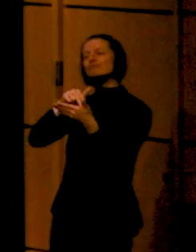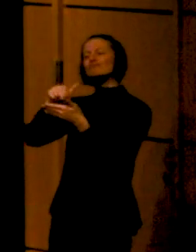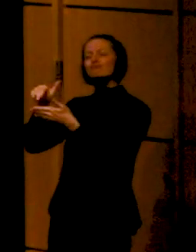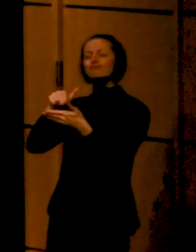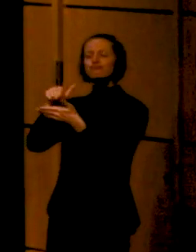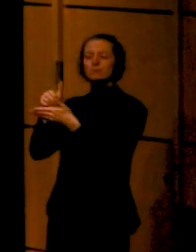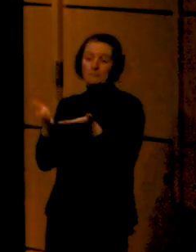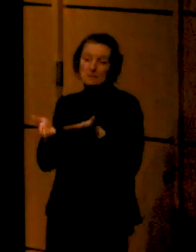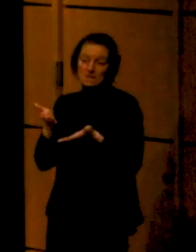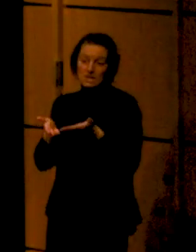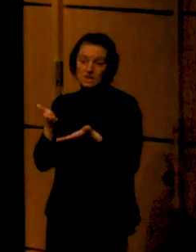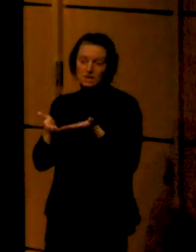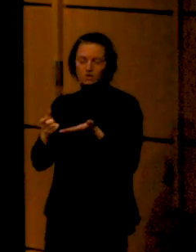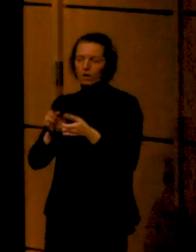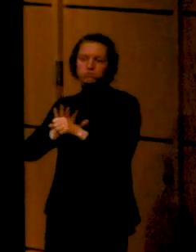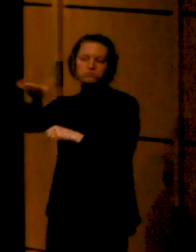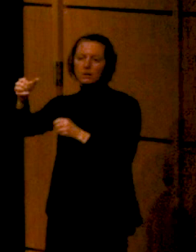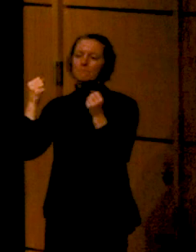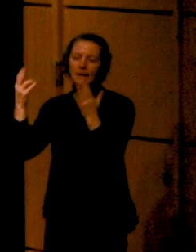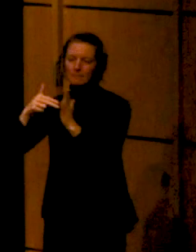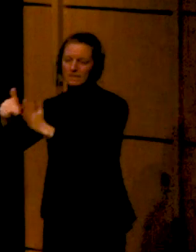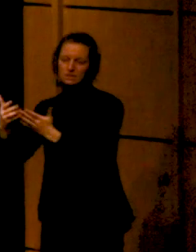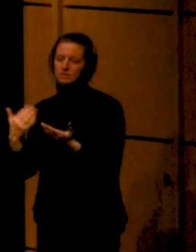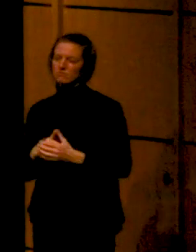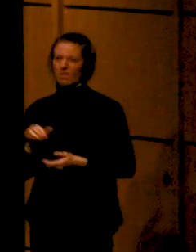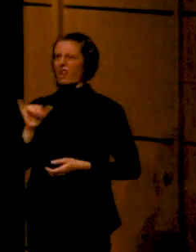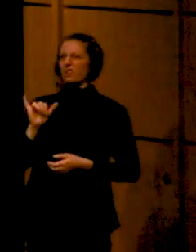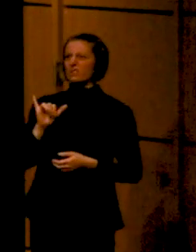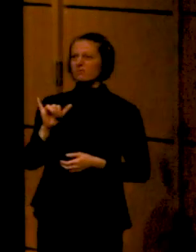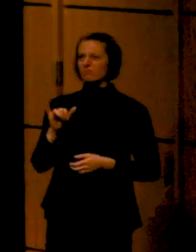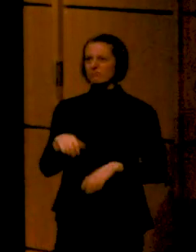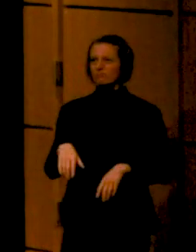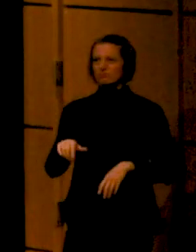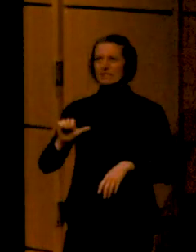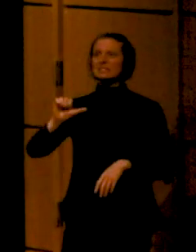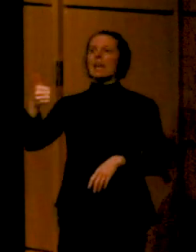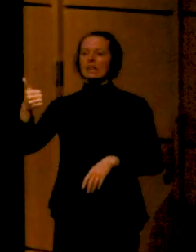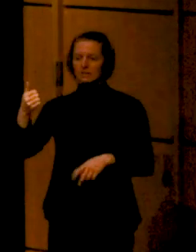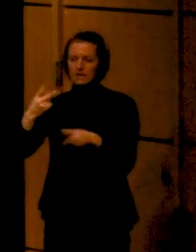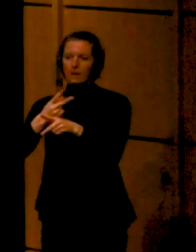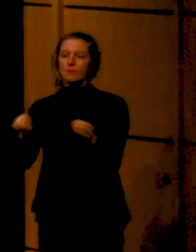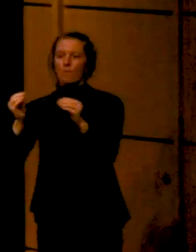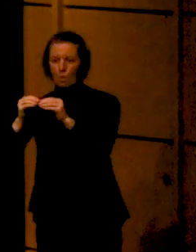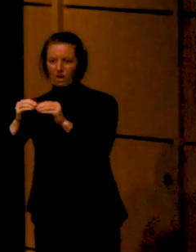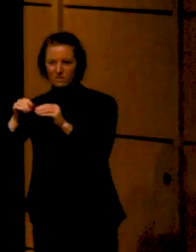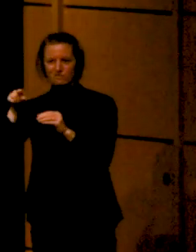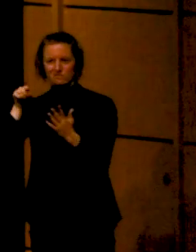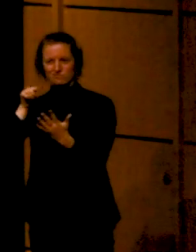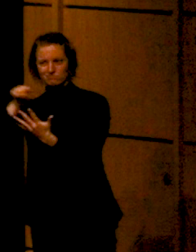And therefore, I mean, we're talking about a factor of maybe 10 or more times, images.